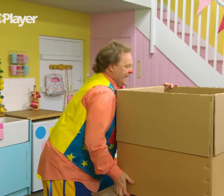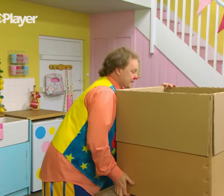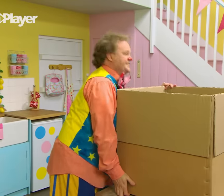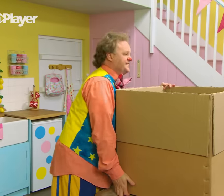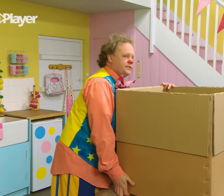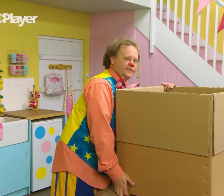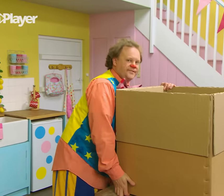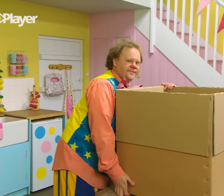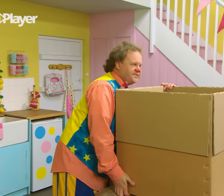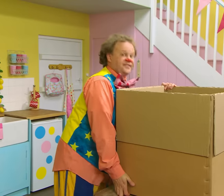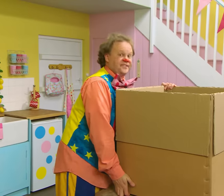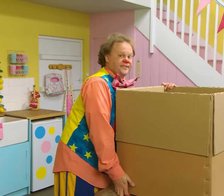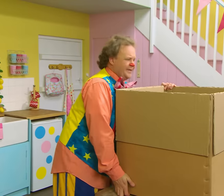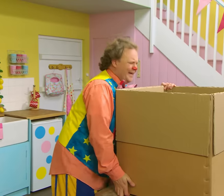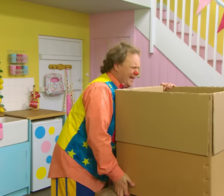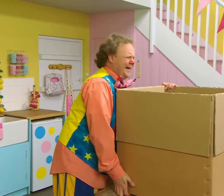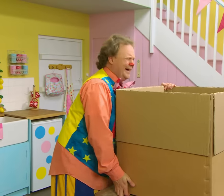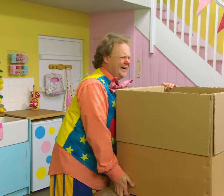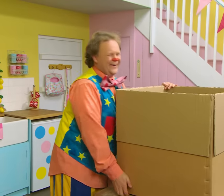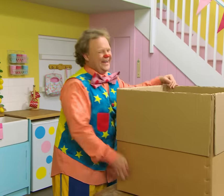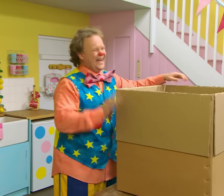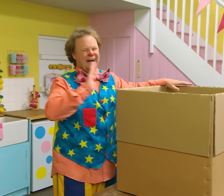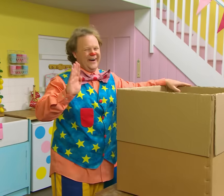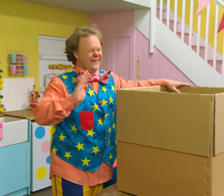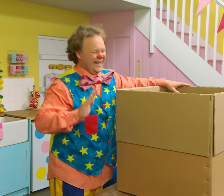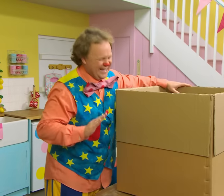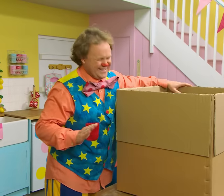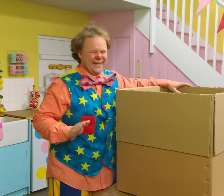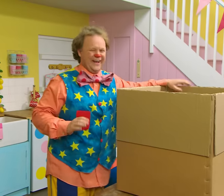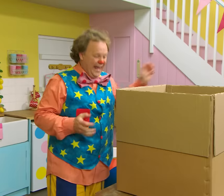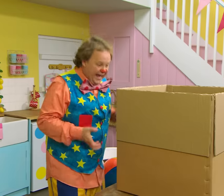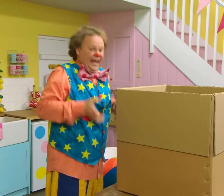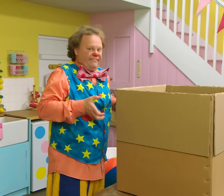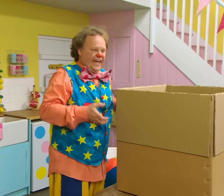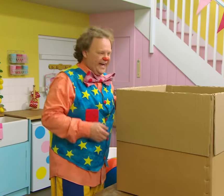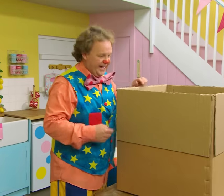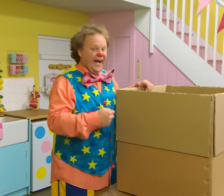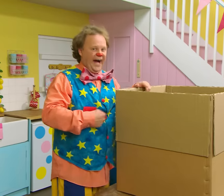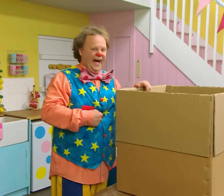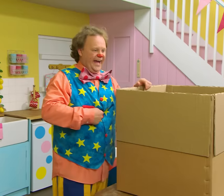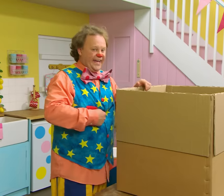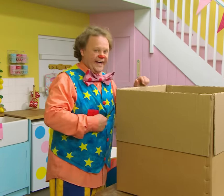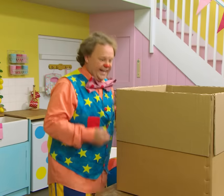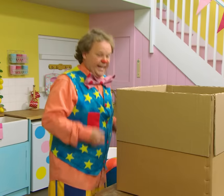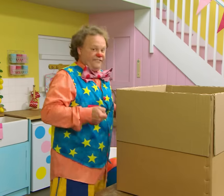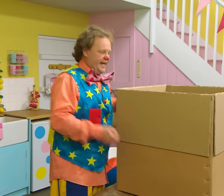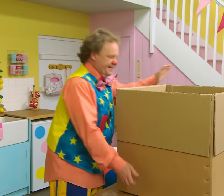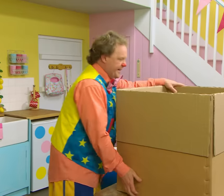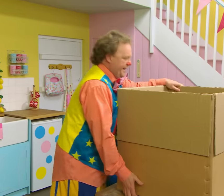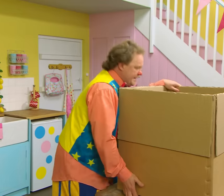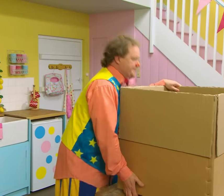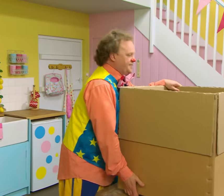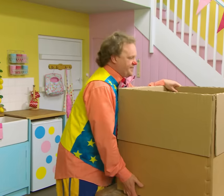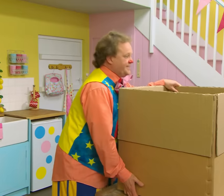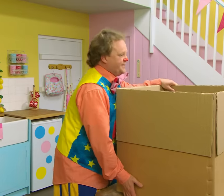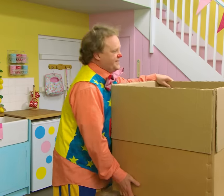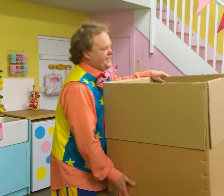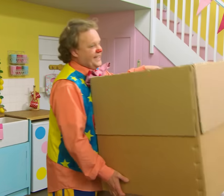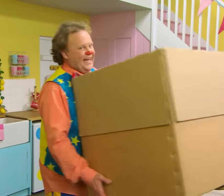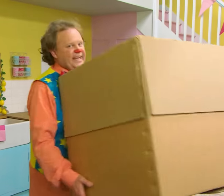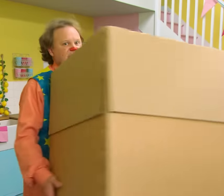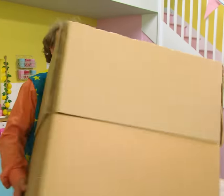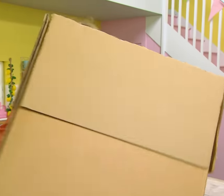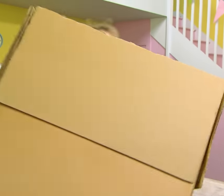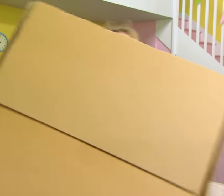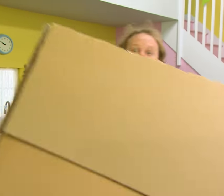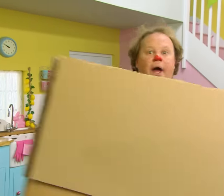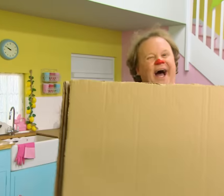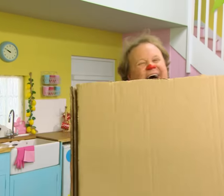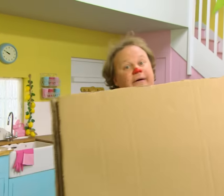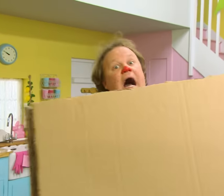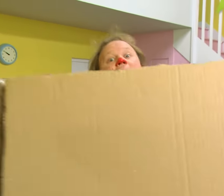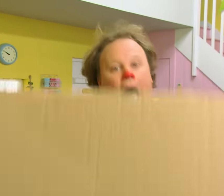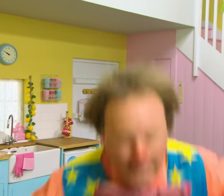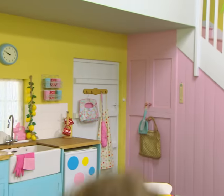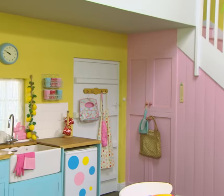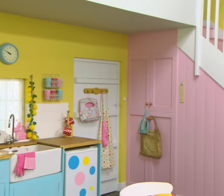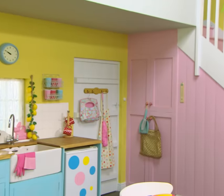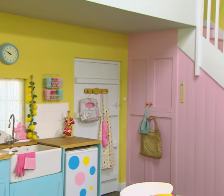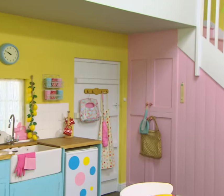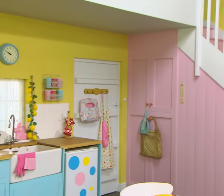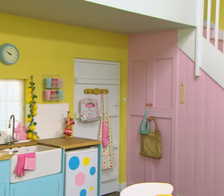the box looks very heavy oh no it's not heavy i can lift it